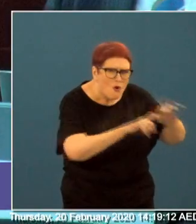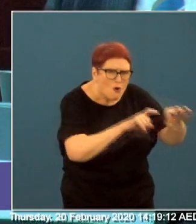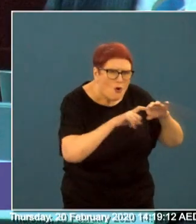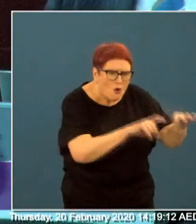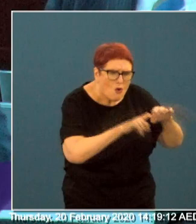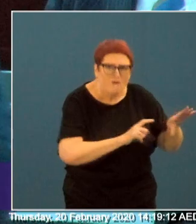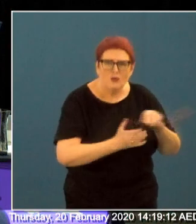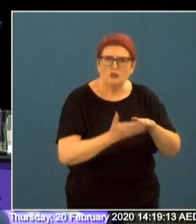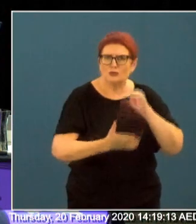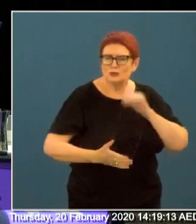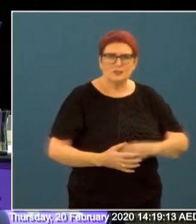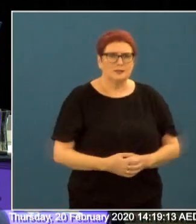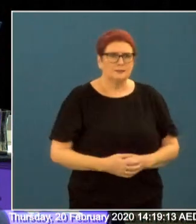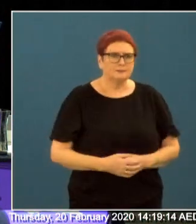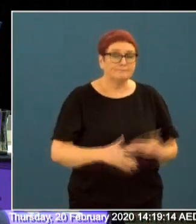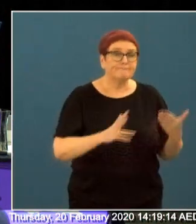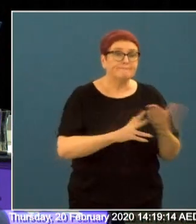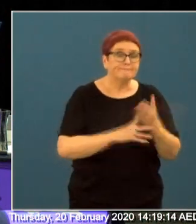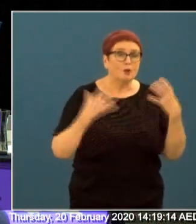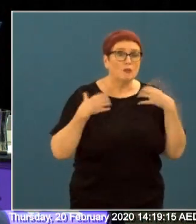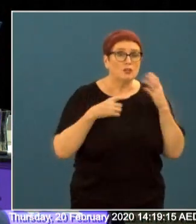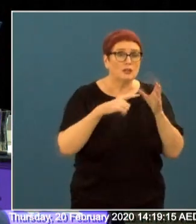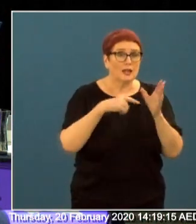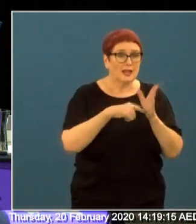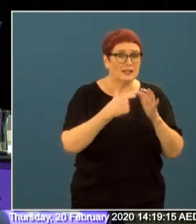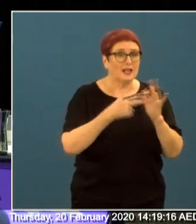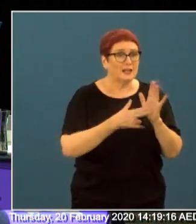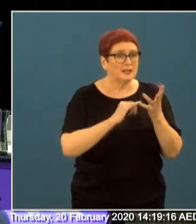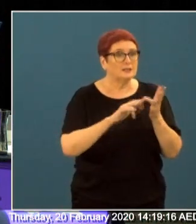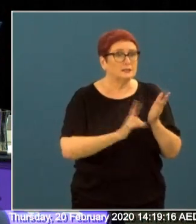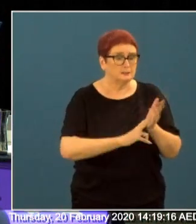Can I just ask here. I just want to remind ourselves how important this is.